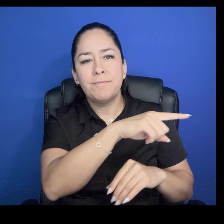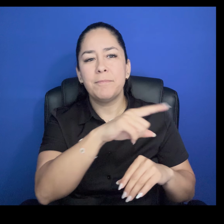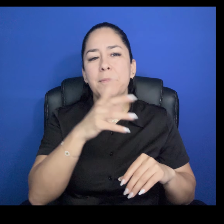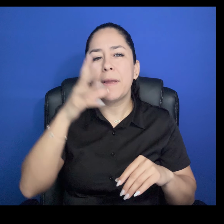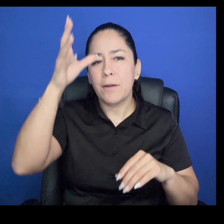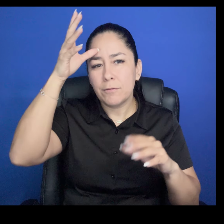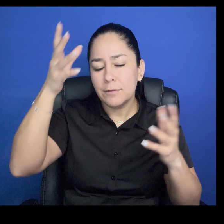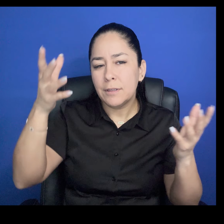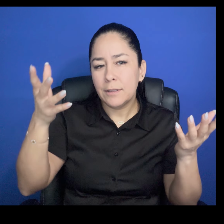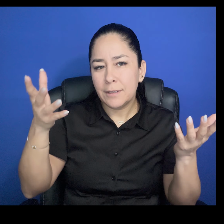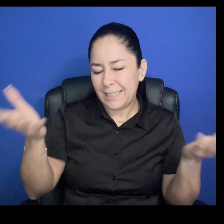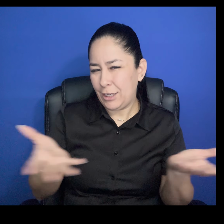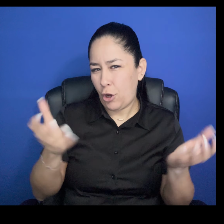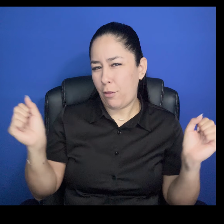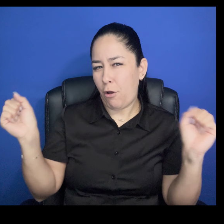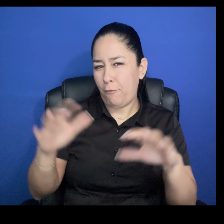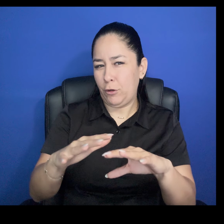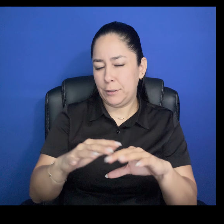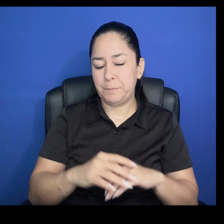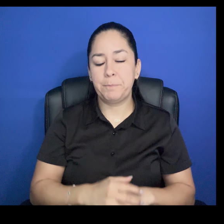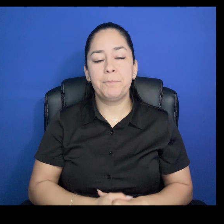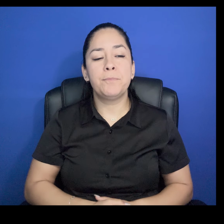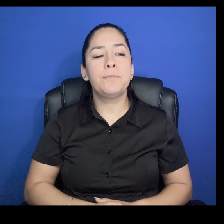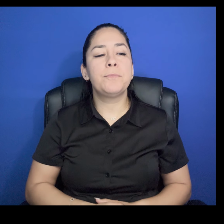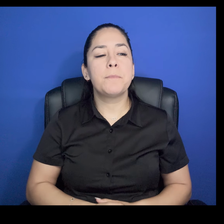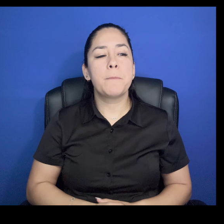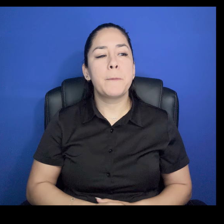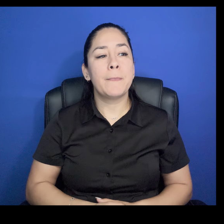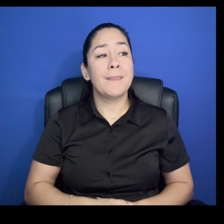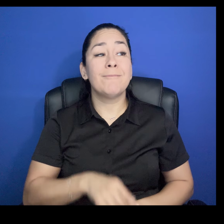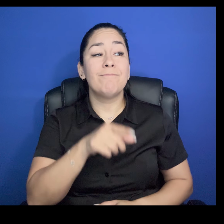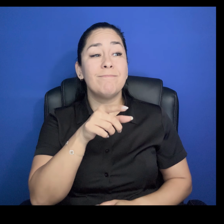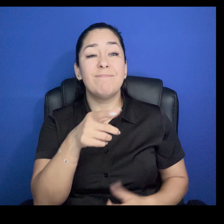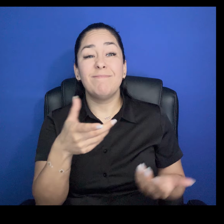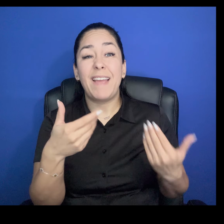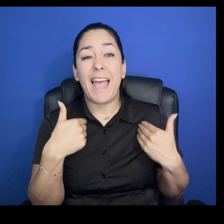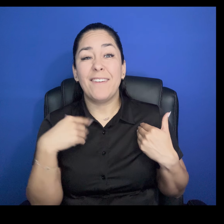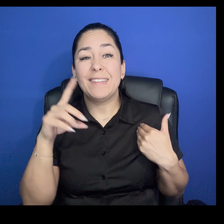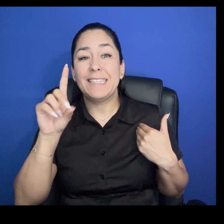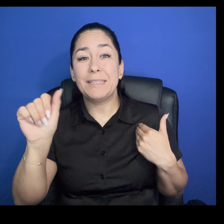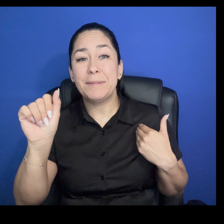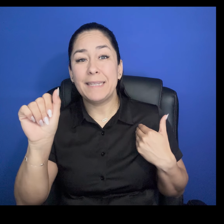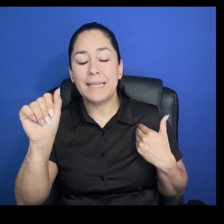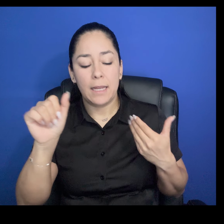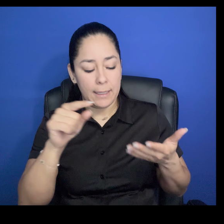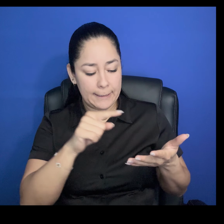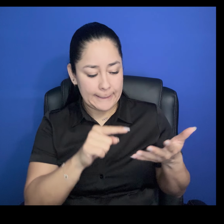(Elizabeth) When you have a disability, automatically get checked off the list. It's not you know, like it's not a spoken thing,